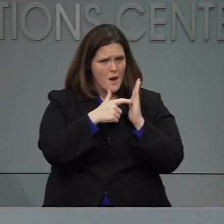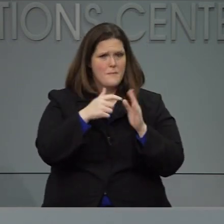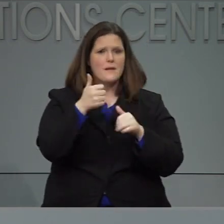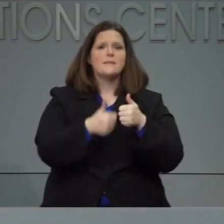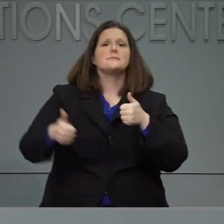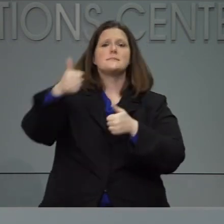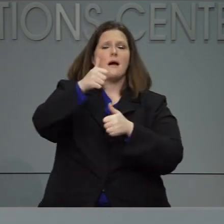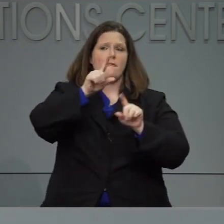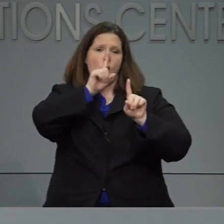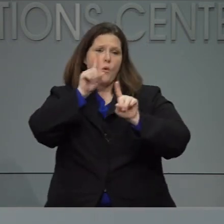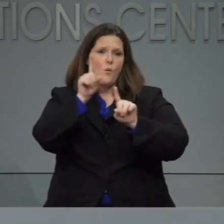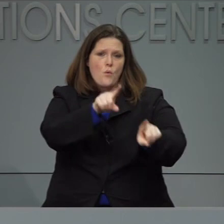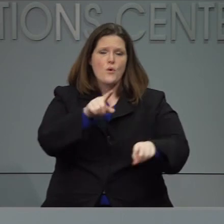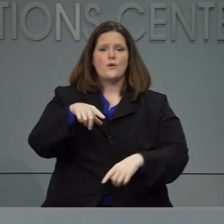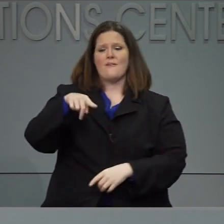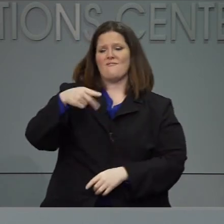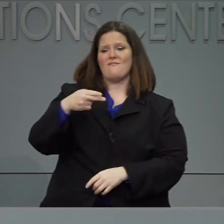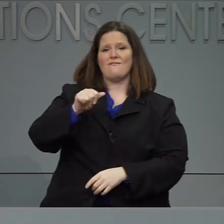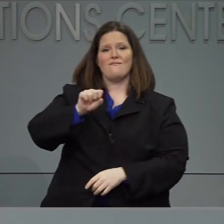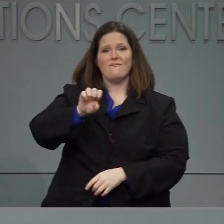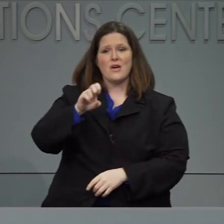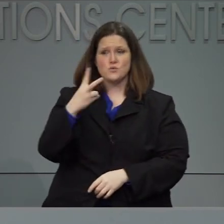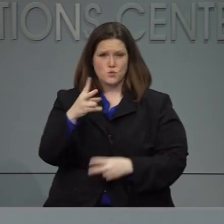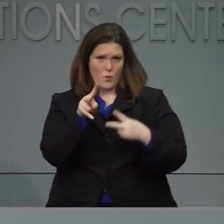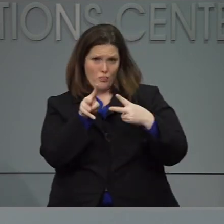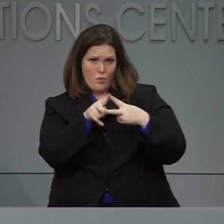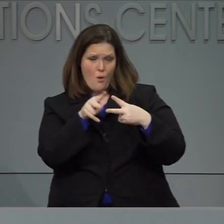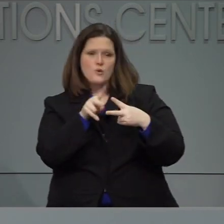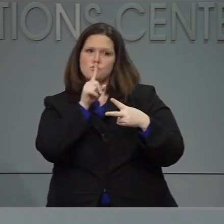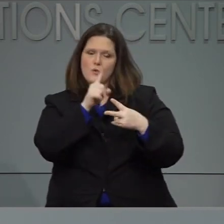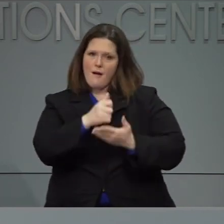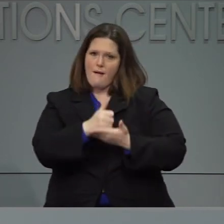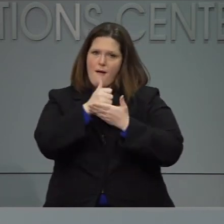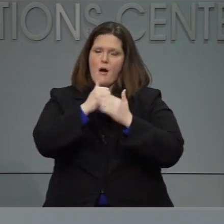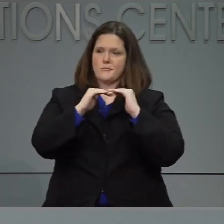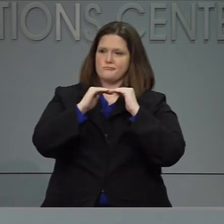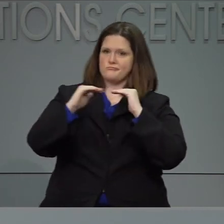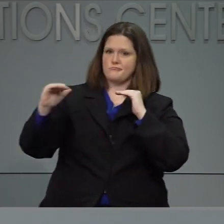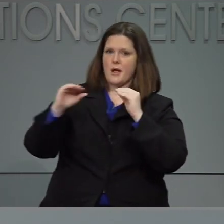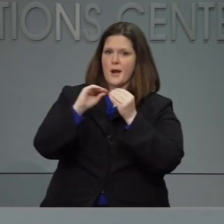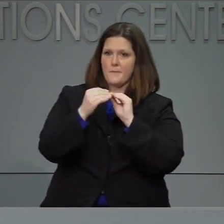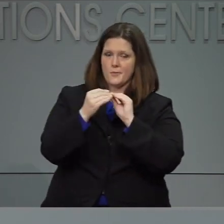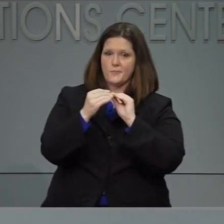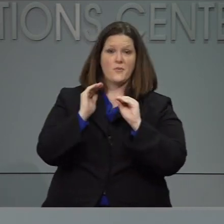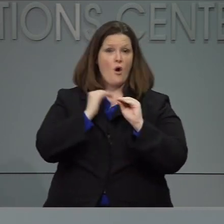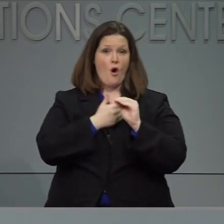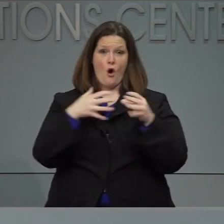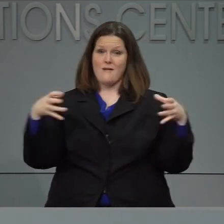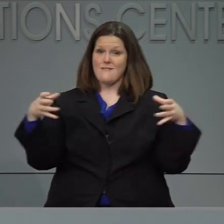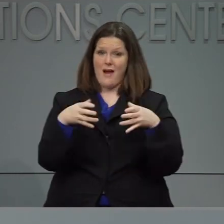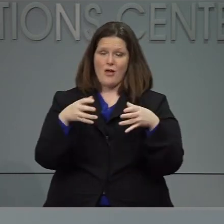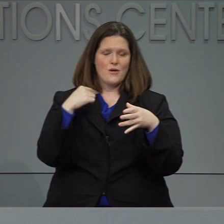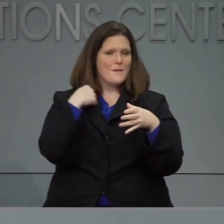GATHERINGS IN EFFECT NO MORE THAN 10 PEOPLE INDOORS AND NO MORE THAN 25 PEOPLE OUTDOORS.